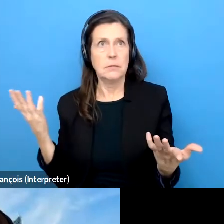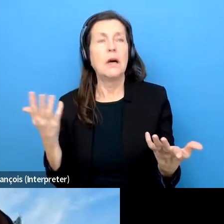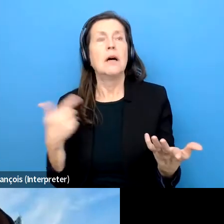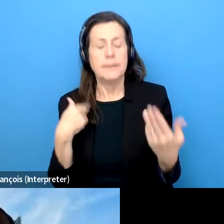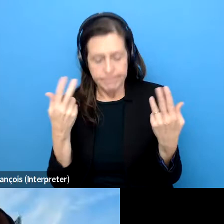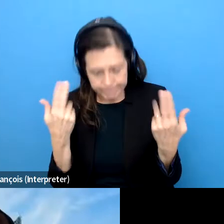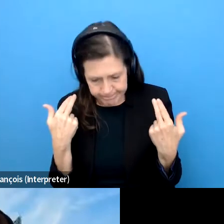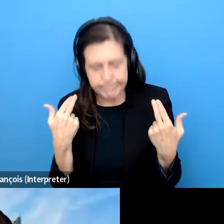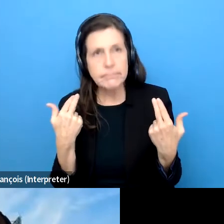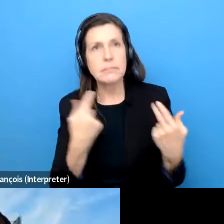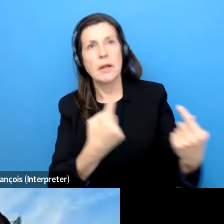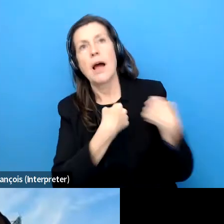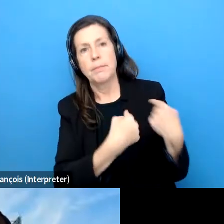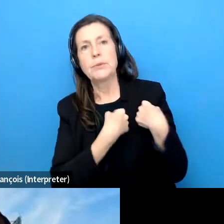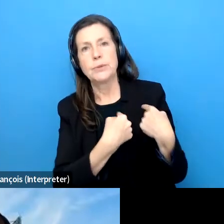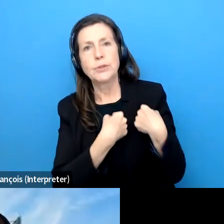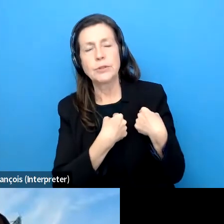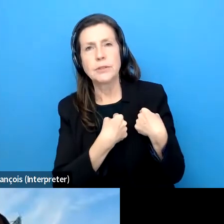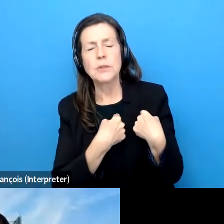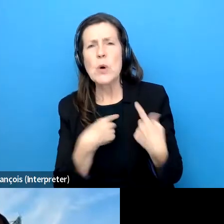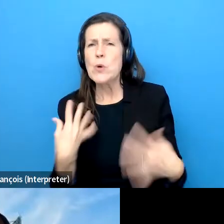The situation of vulnerability can be aggravated